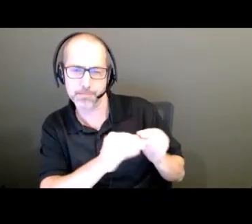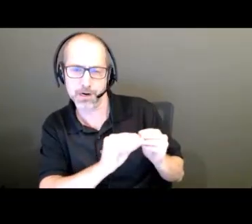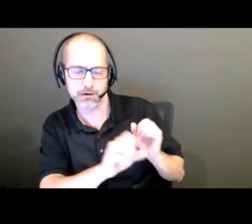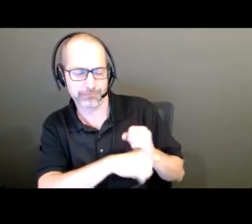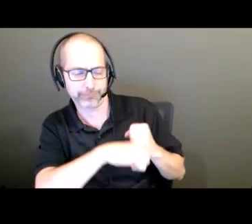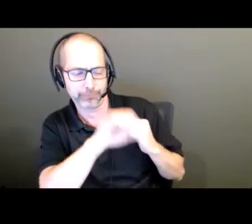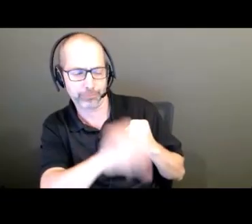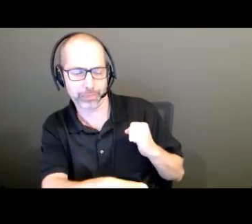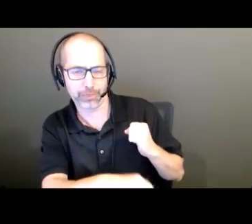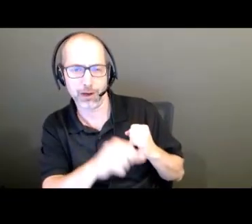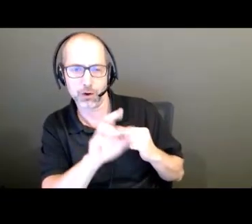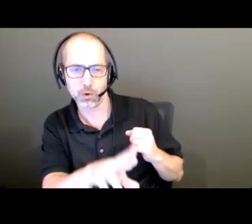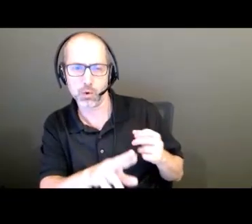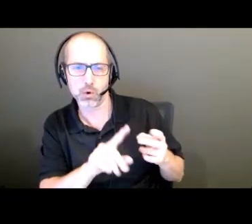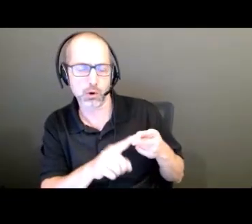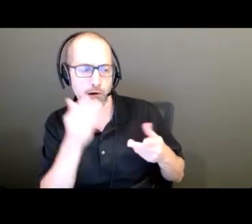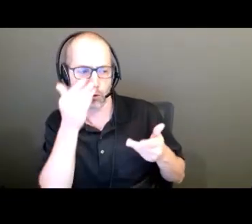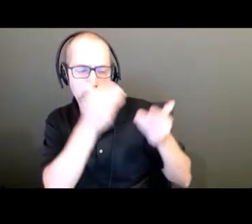which could harm your application.